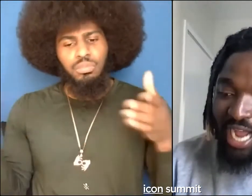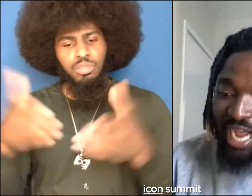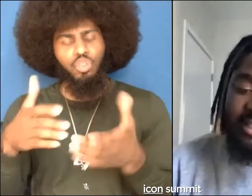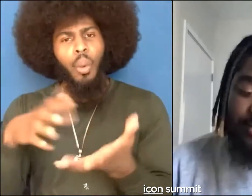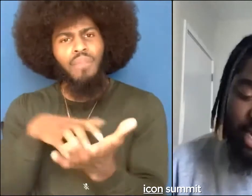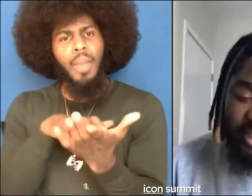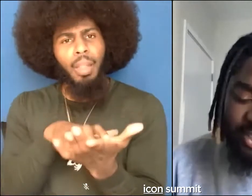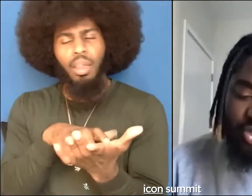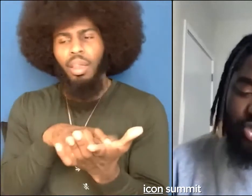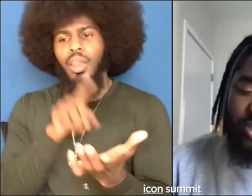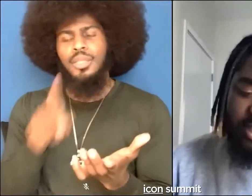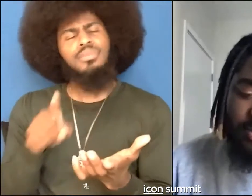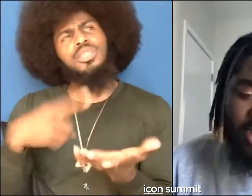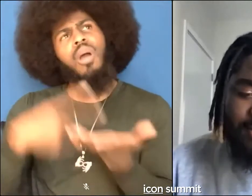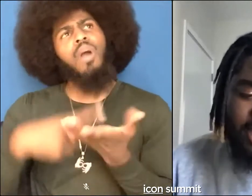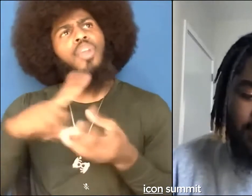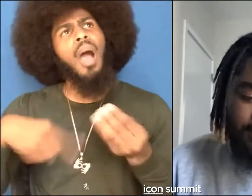She talked about asking for needs, but she also talks about something powerful that I've